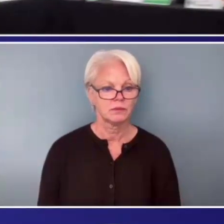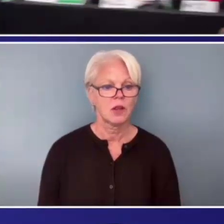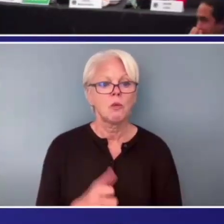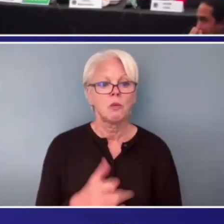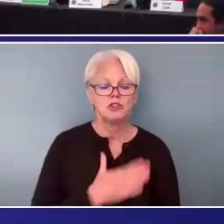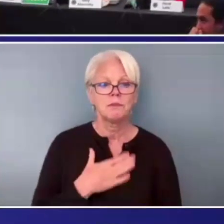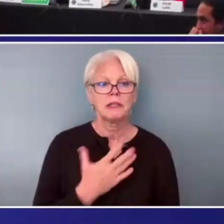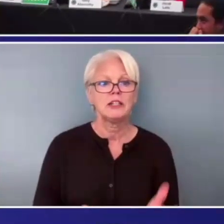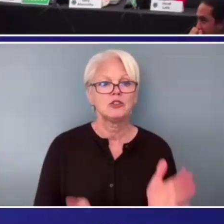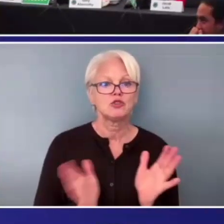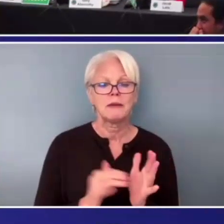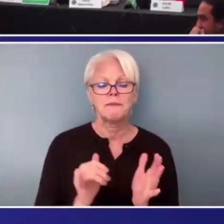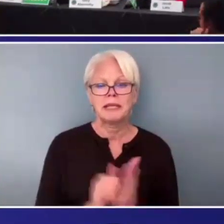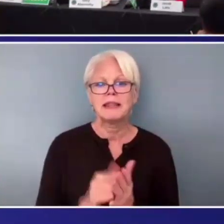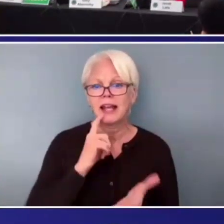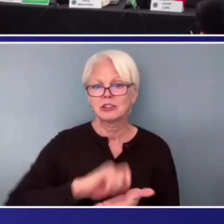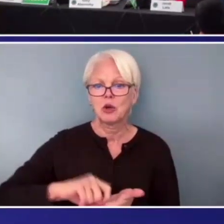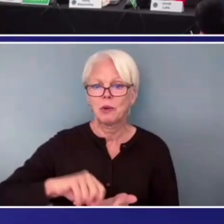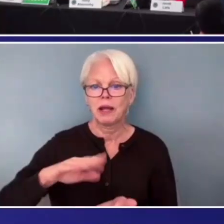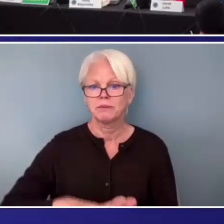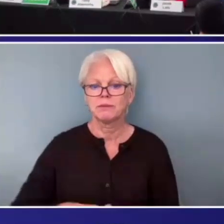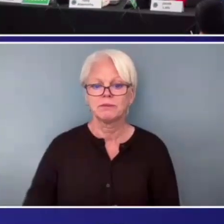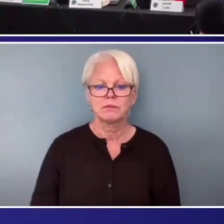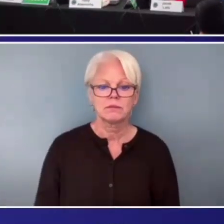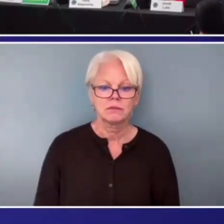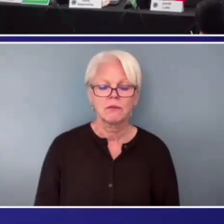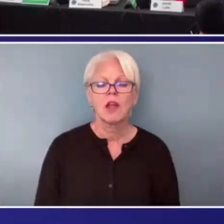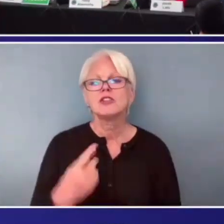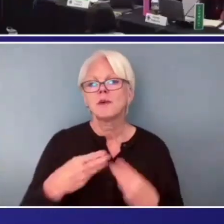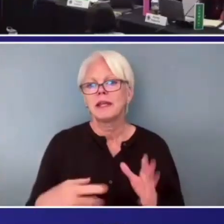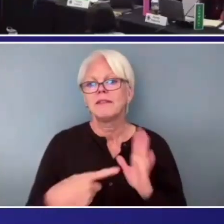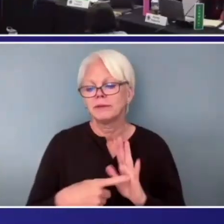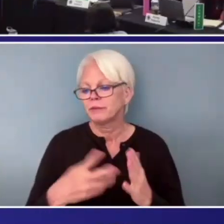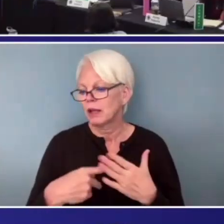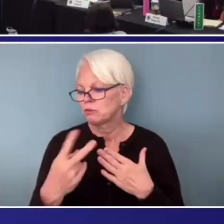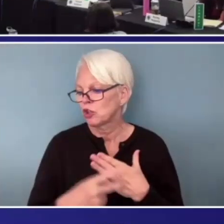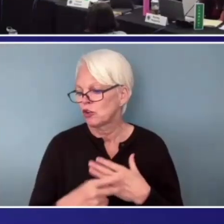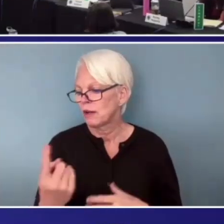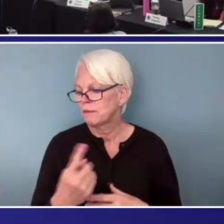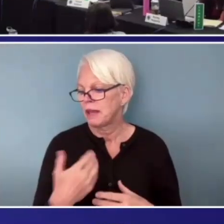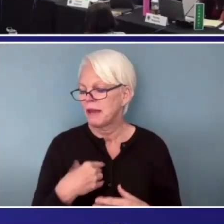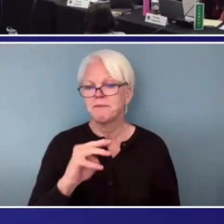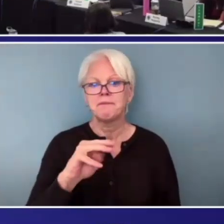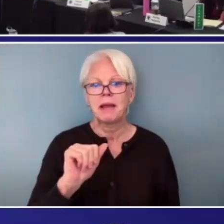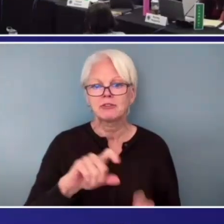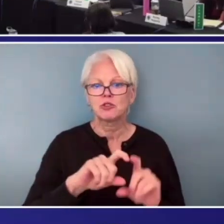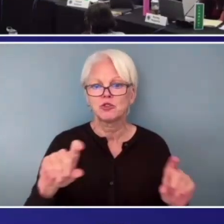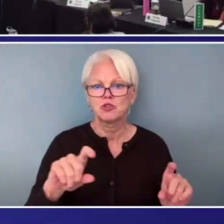that so I have it? So let's give an example program. Someone might have a master's degree that leads to professional license.